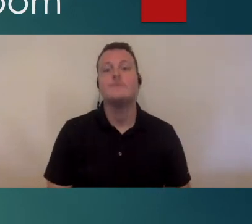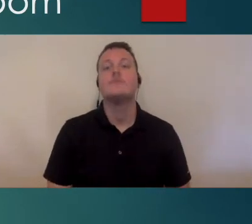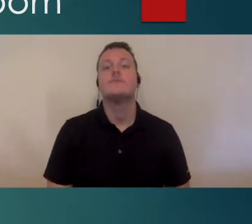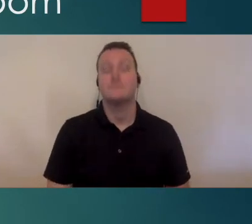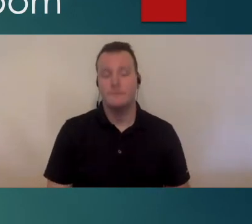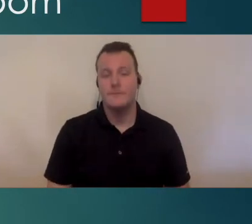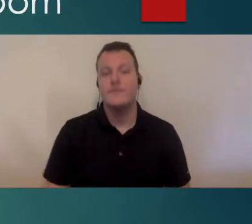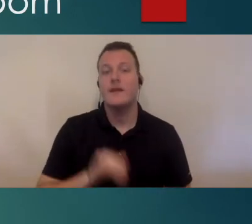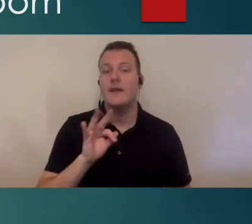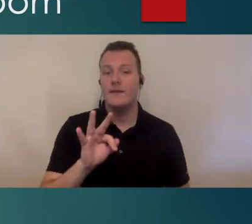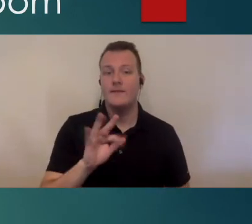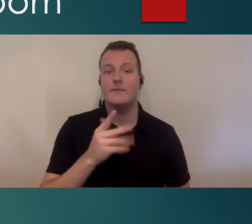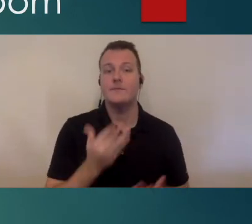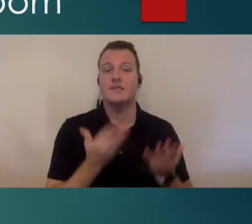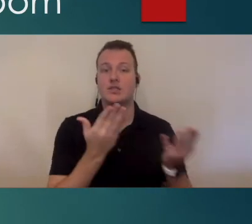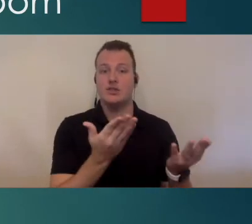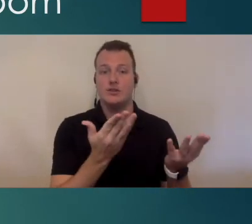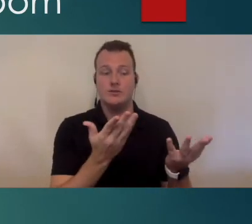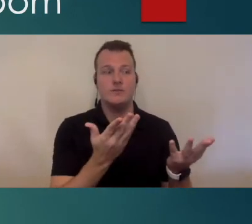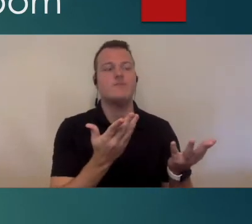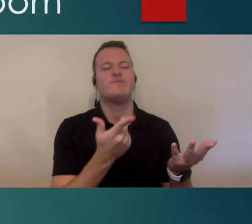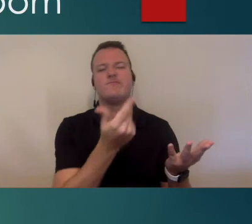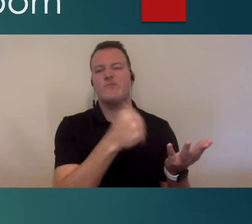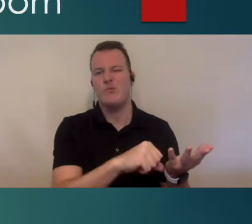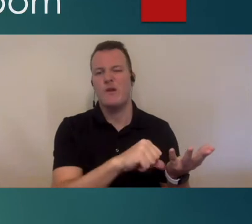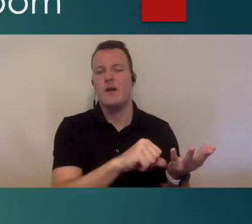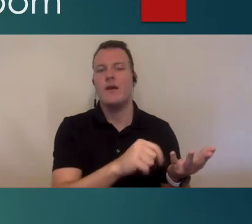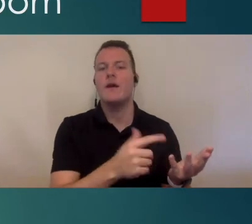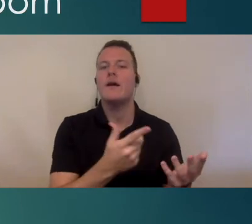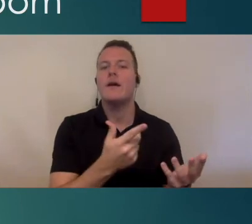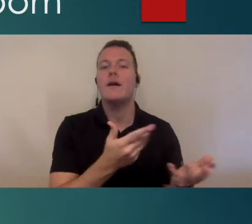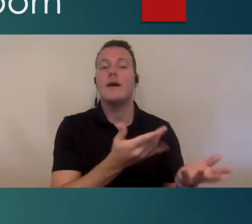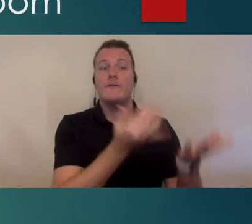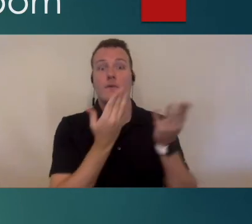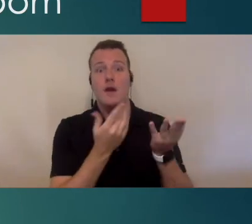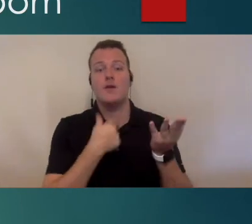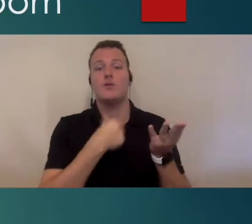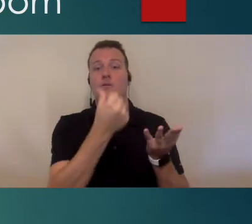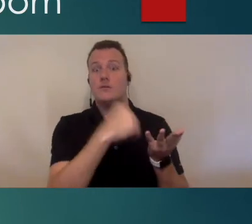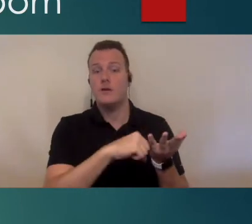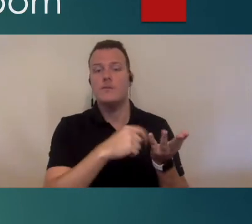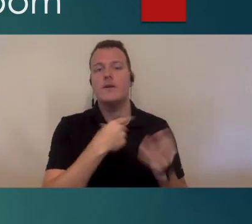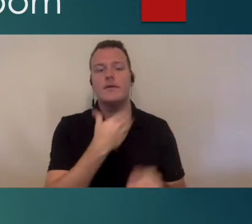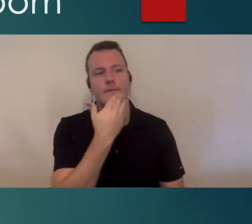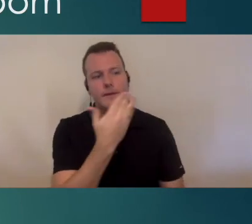turn down a position, again thank the interviewer, their team or staff, if they